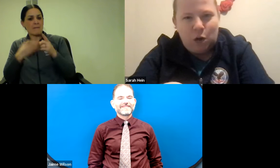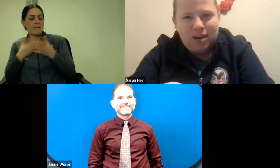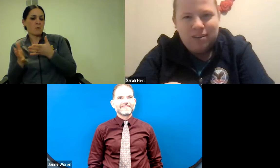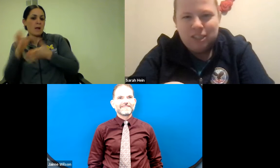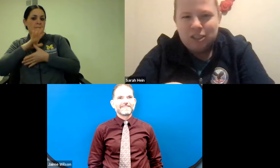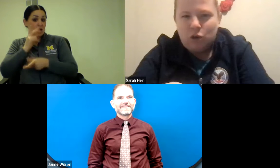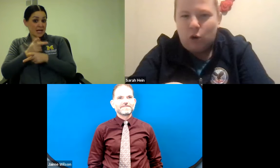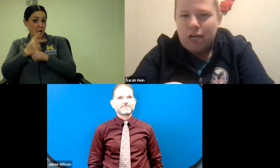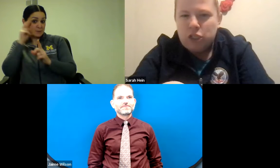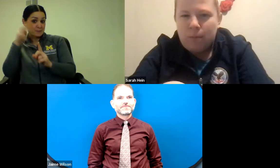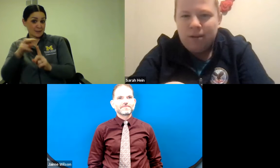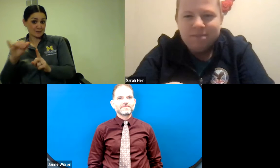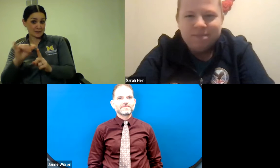Sarah Hein: Okay, go ahead, Jamie.